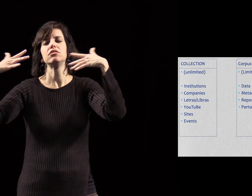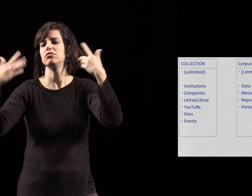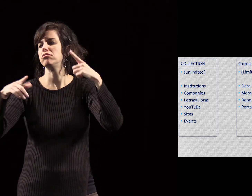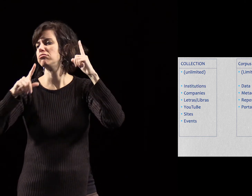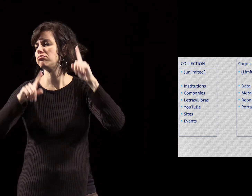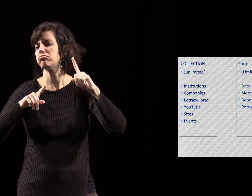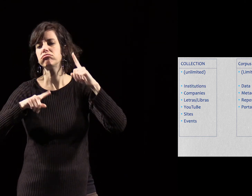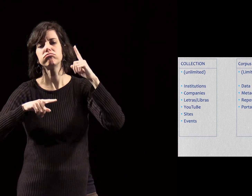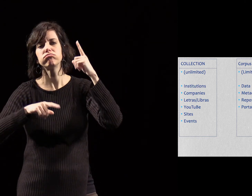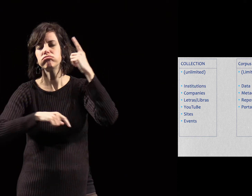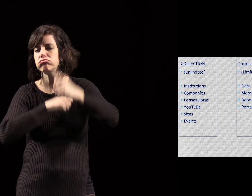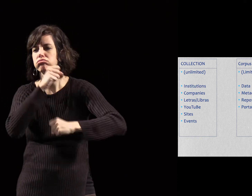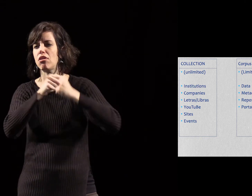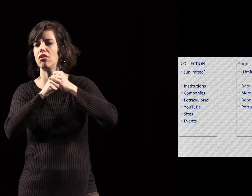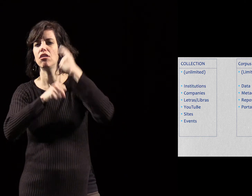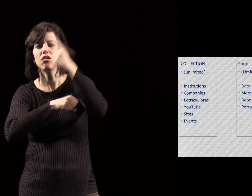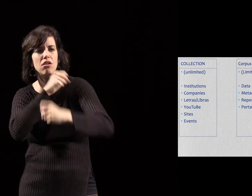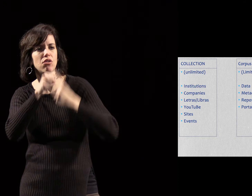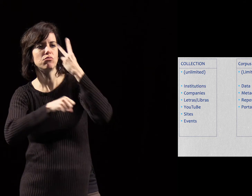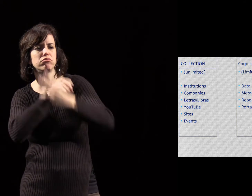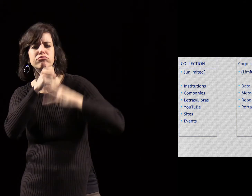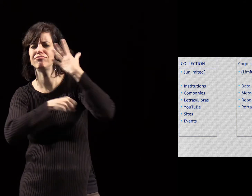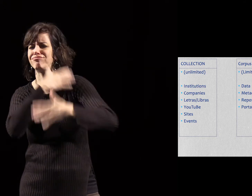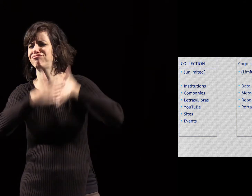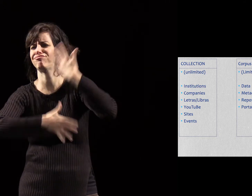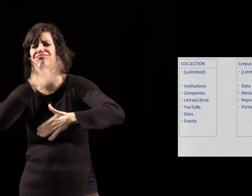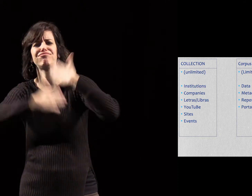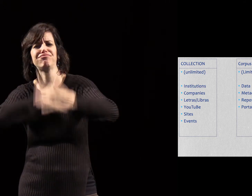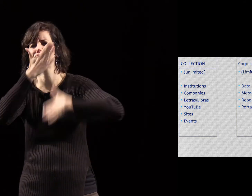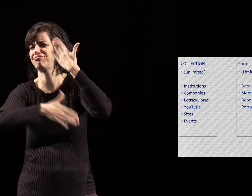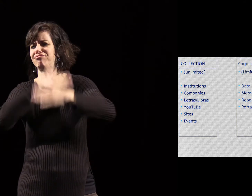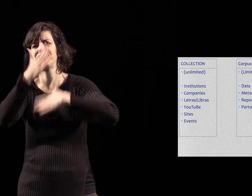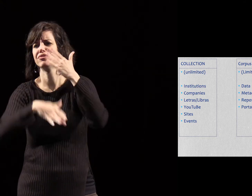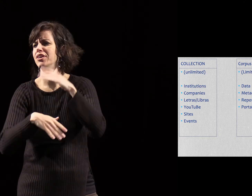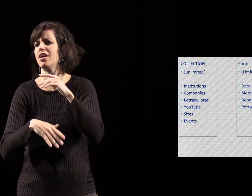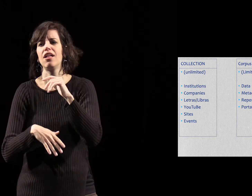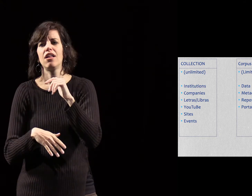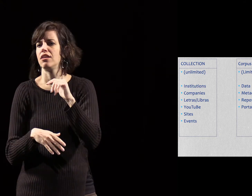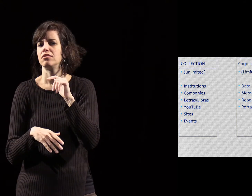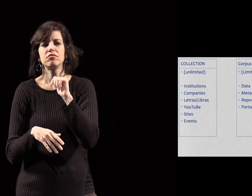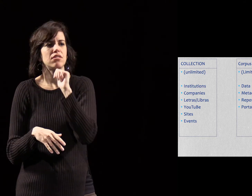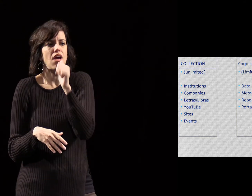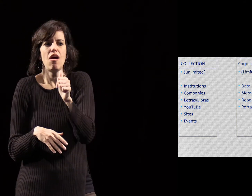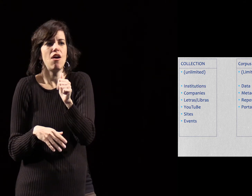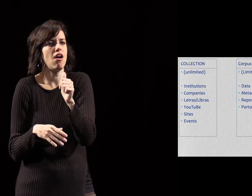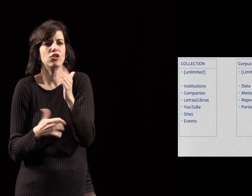There's so many different examples of these types of sources, and they're never-ending. They happen year after year.